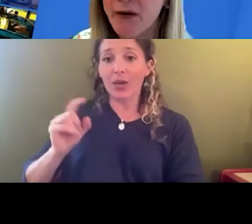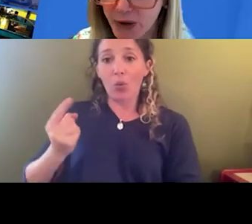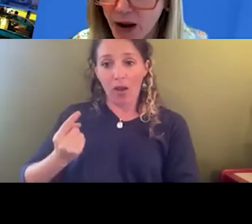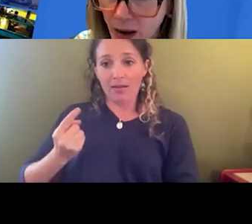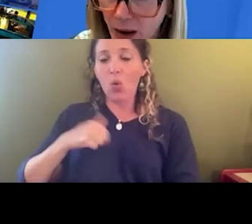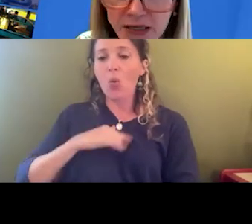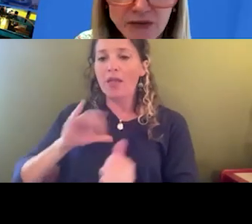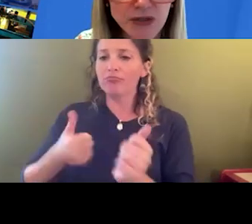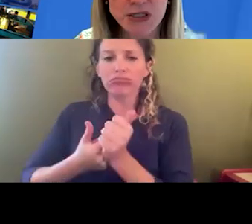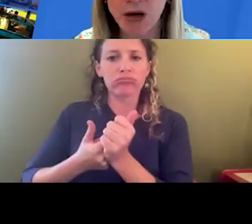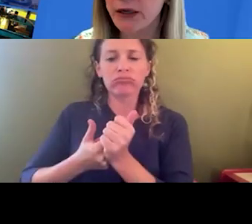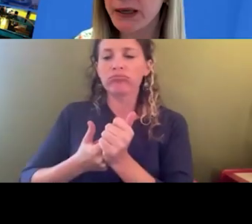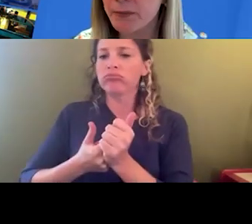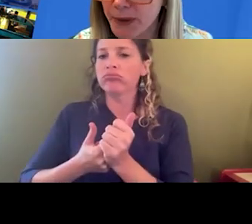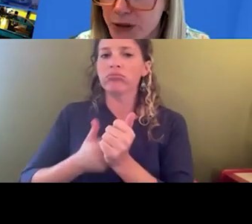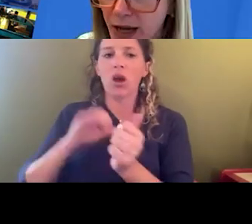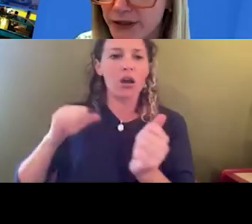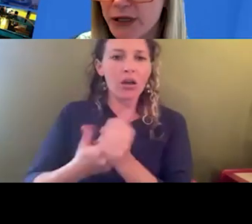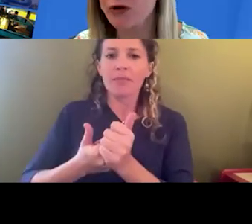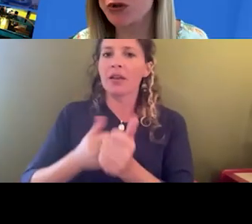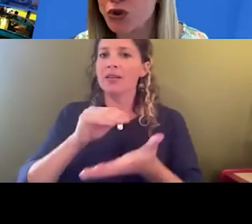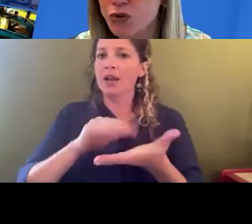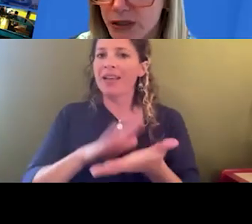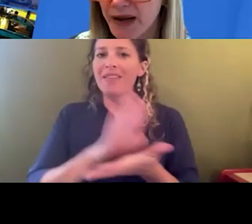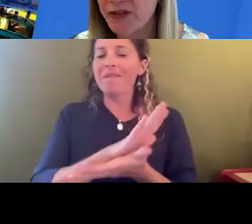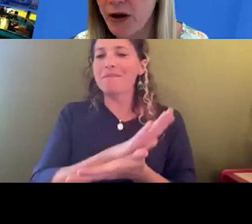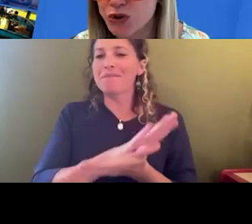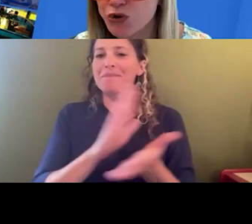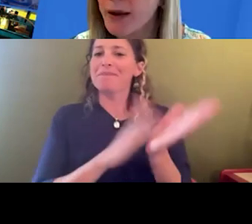We updated this document, big shouts out to Samantha Hunter and Beth Strausser